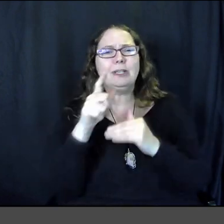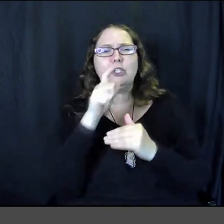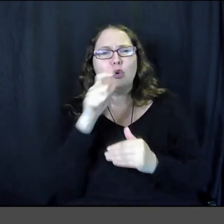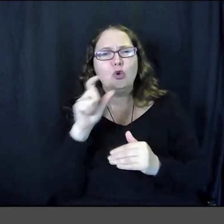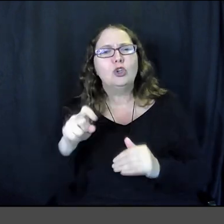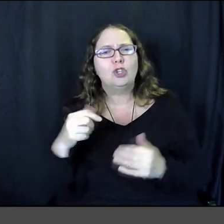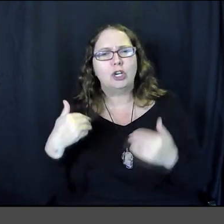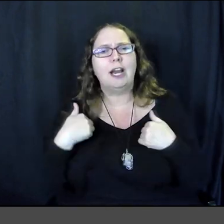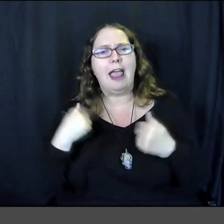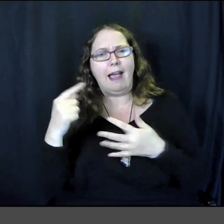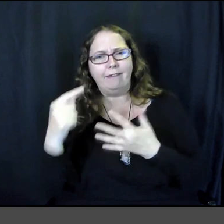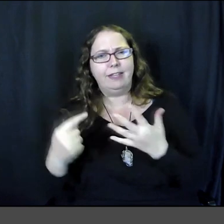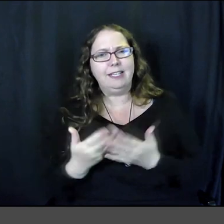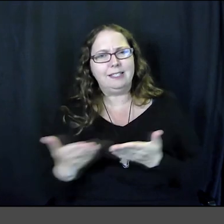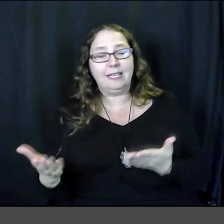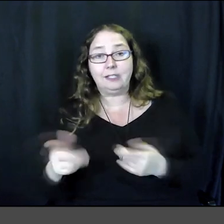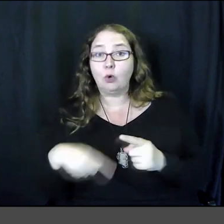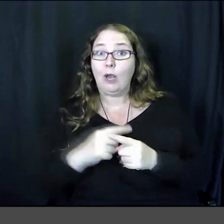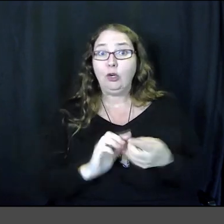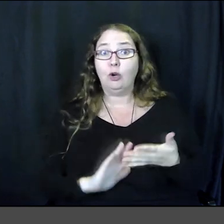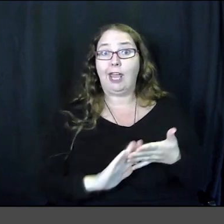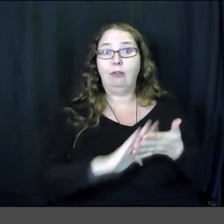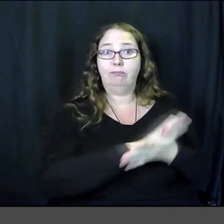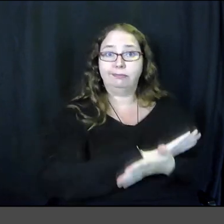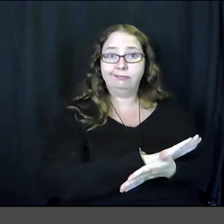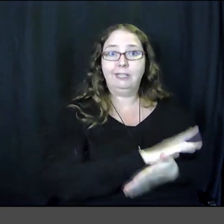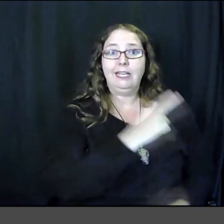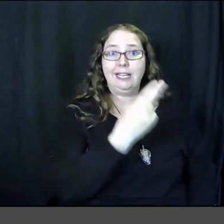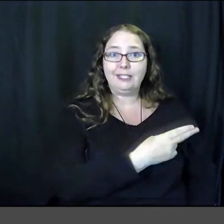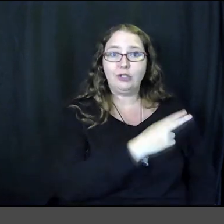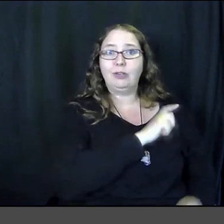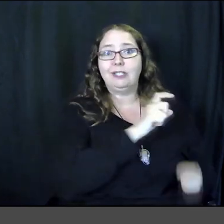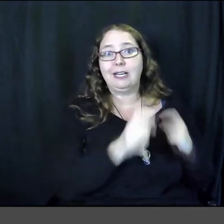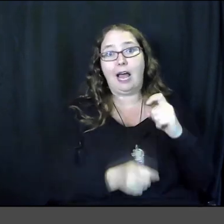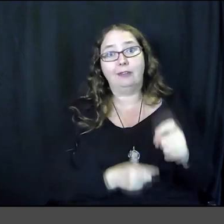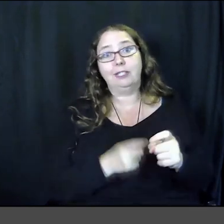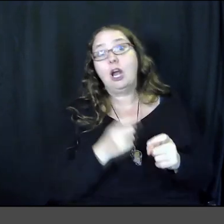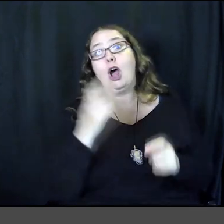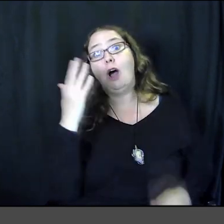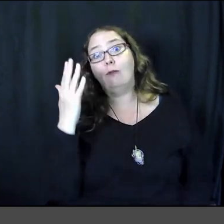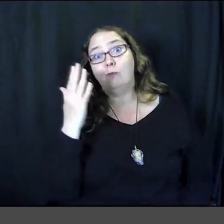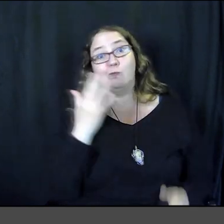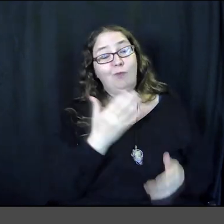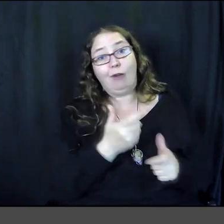THE HISTORIES AND THE CONTRIBUTIONS OF WIDE SWATHS OF PEOPLE. SO THAT'S WHAT WE'RE UP AGAINST.